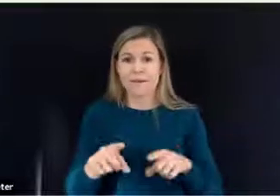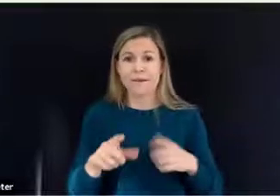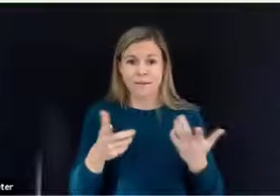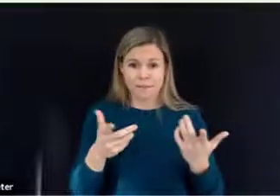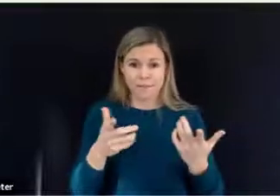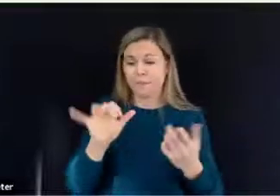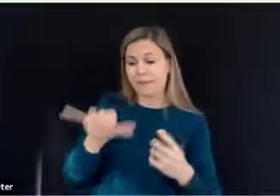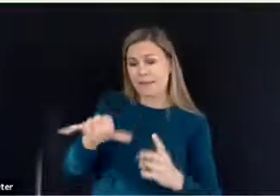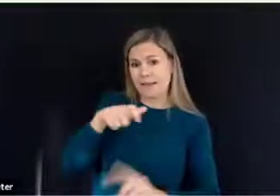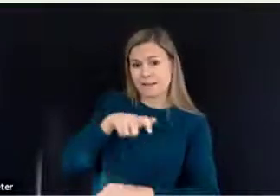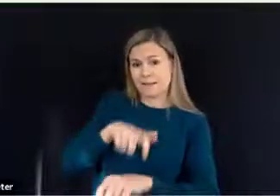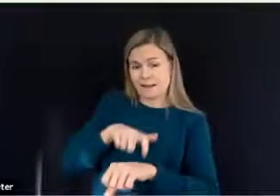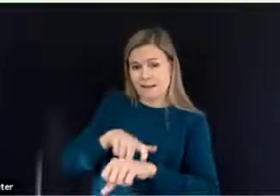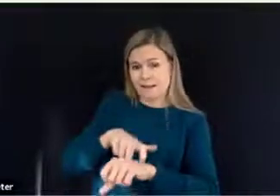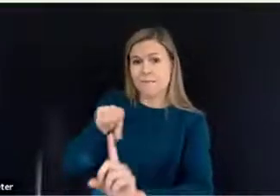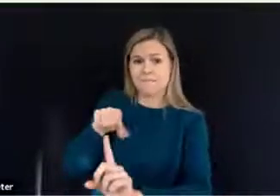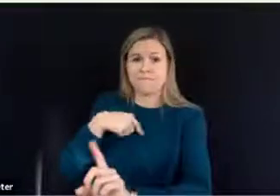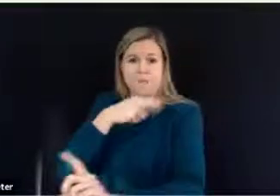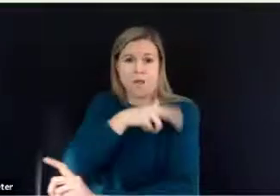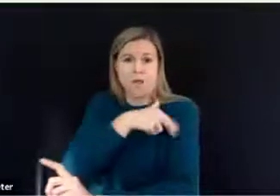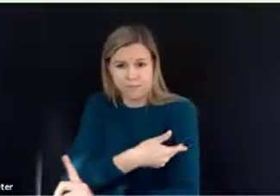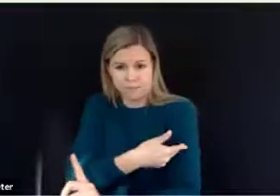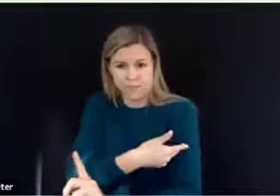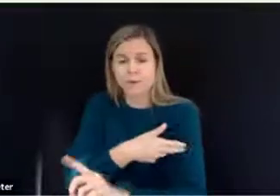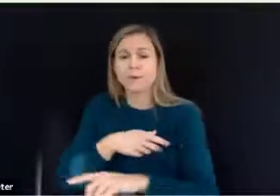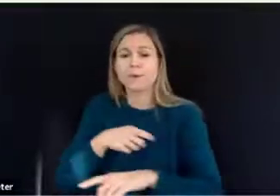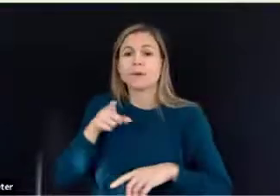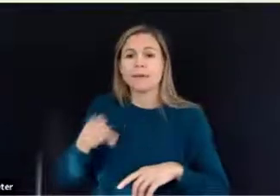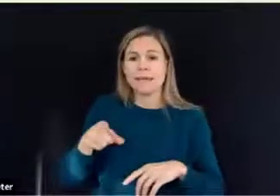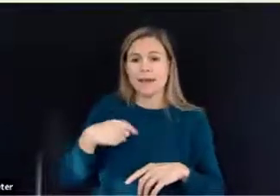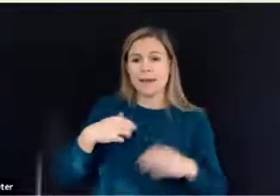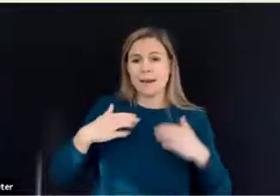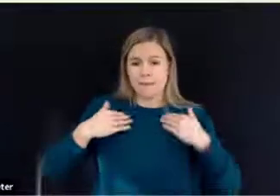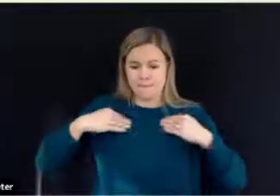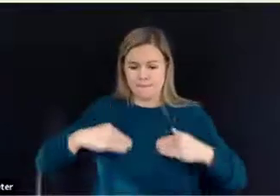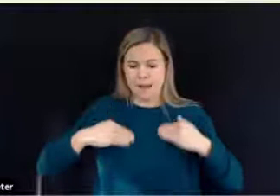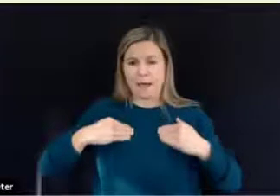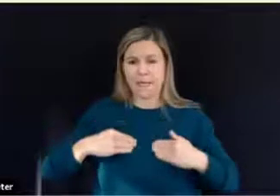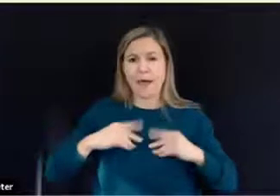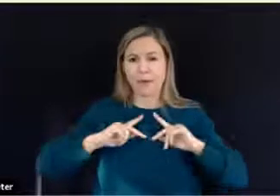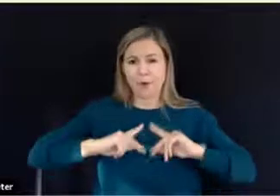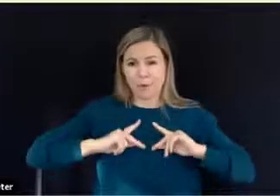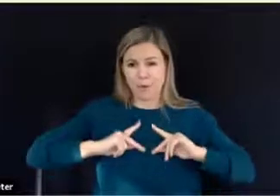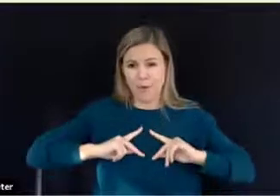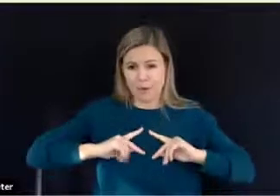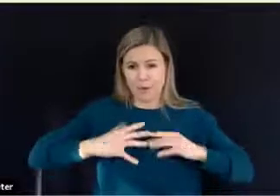he had unresolved bilateral pneumonia, he had an enlarged heart,